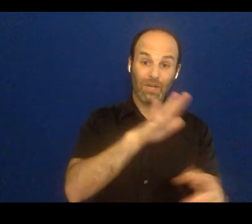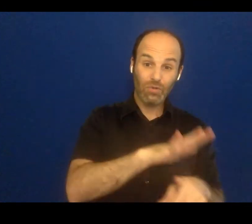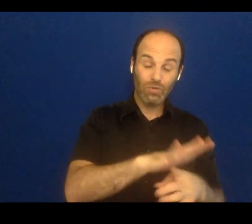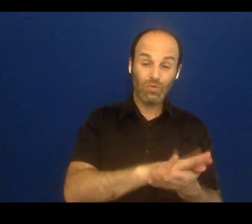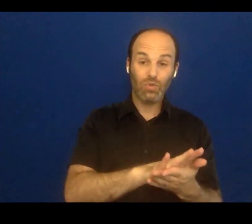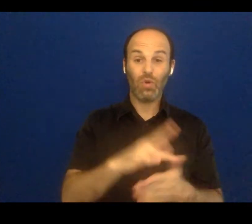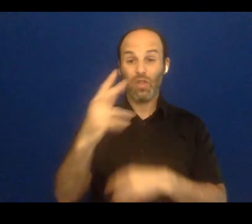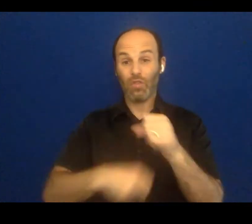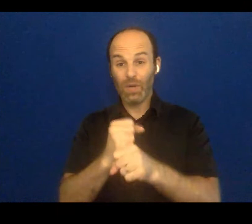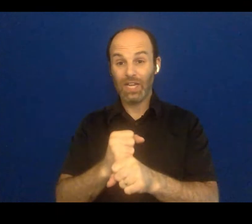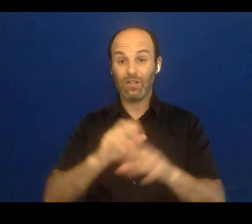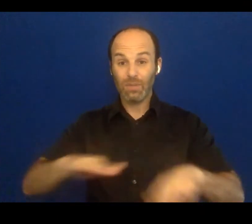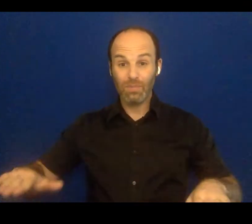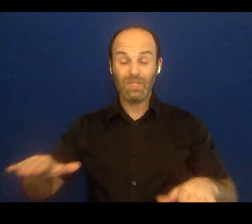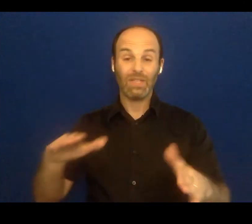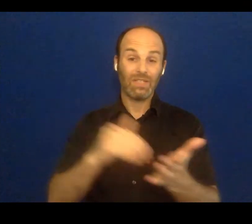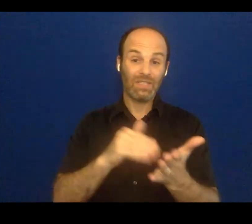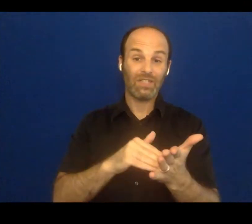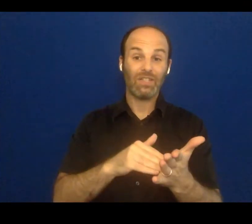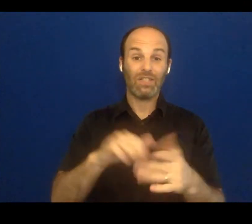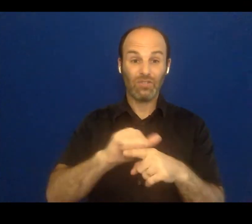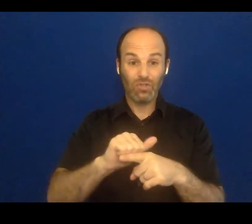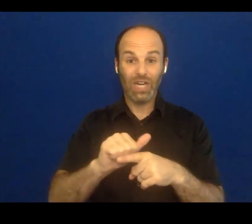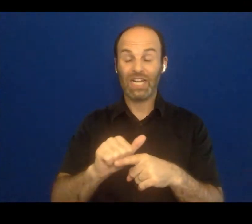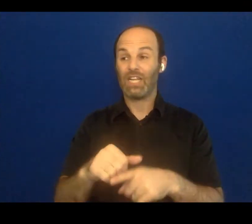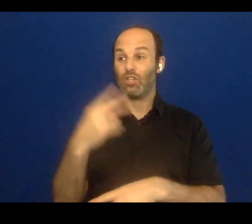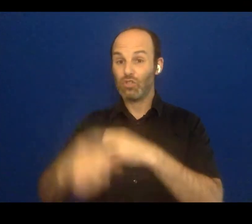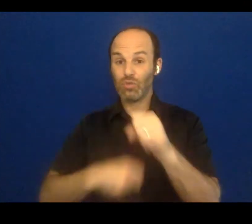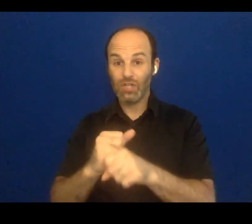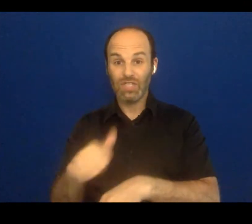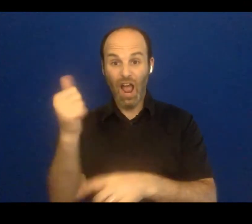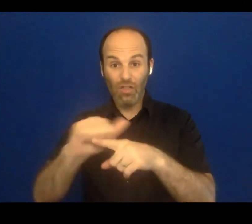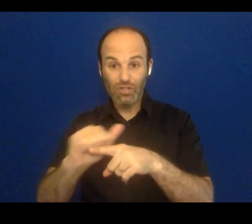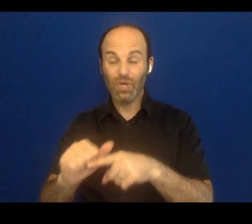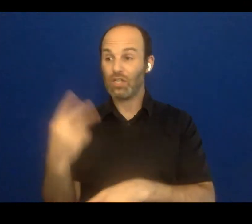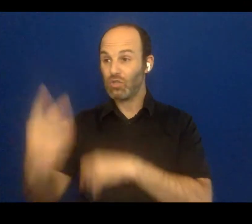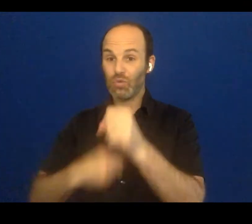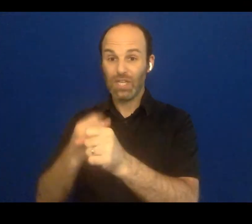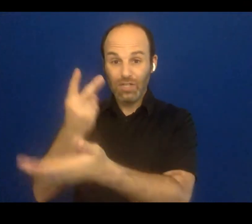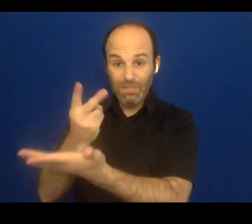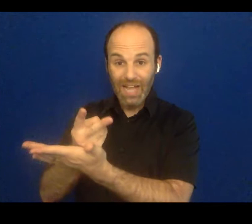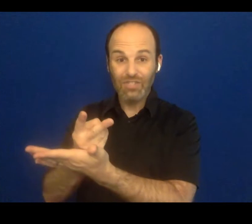YEARS OF TRAINING AND TWO YEARS OF A MASTERS AND I HAD NO IDEA